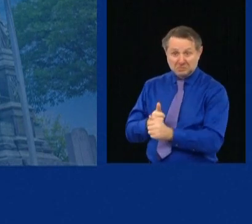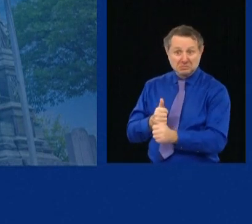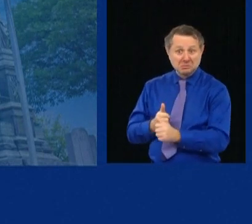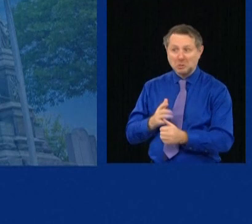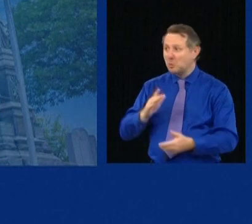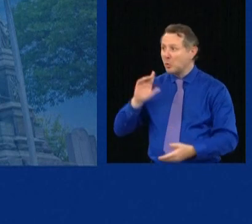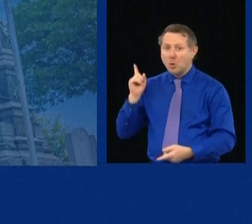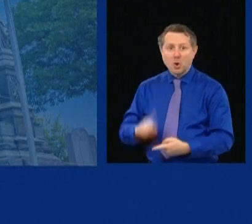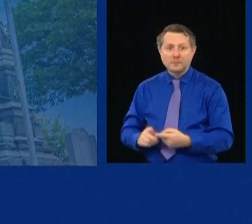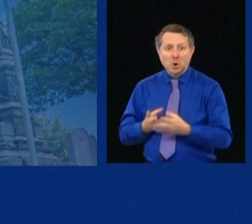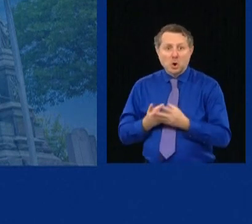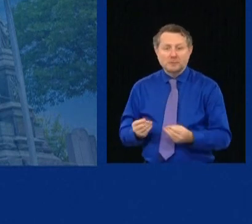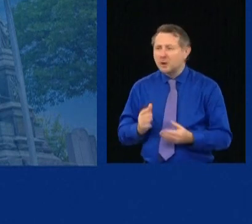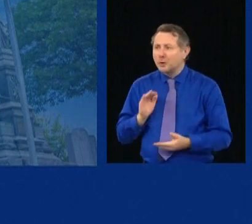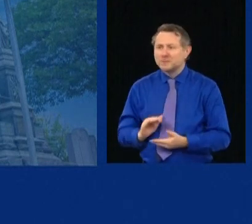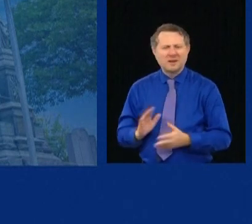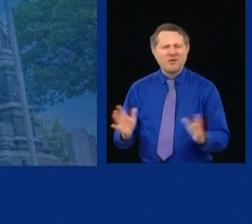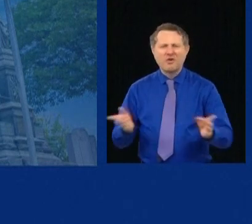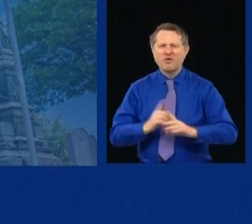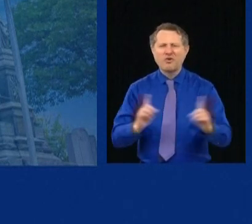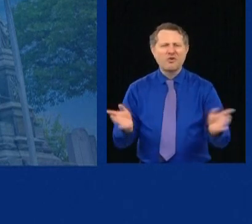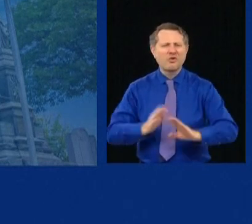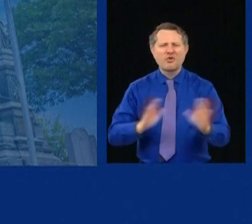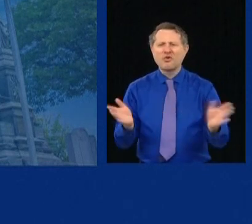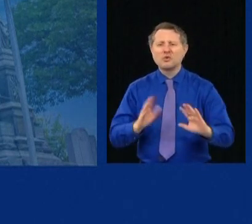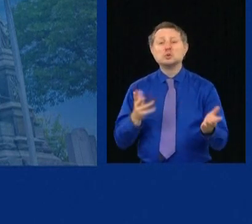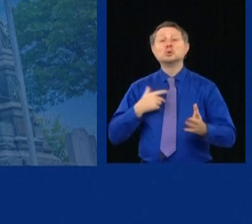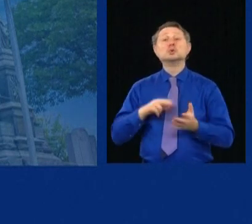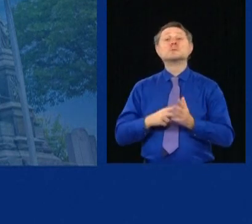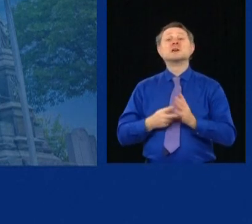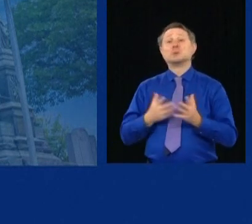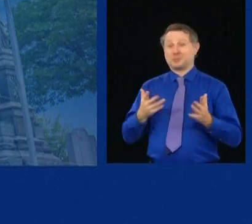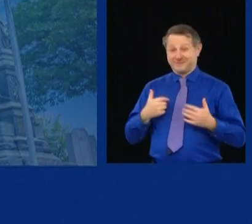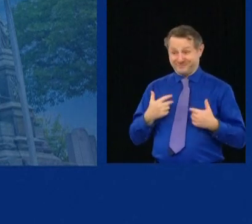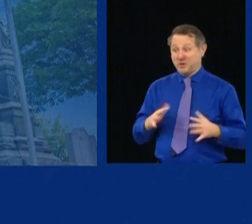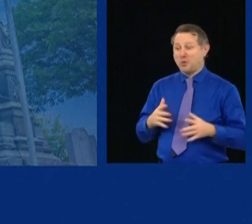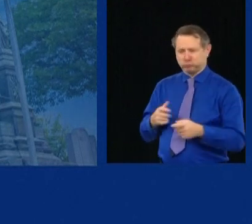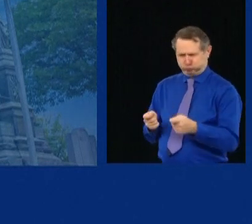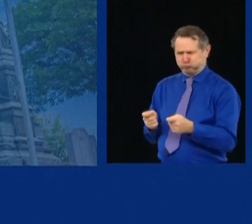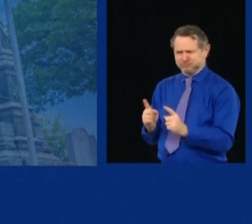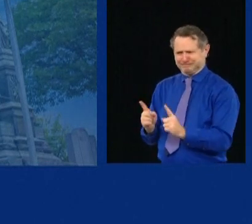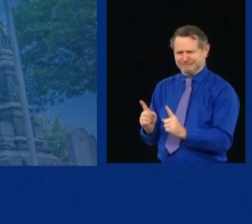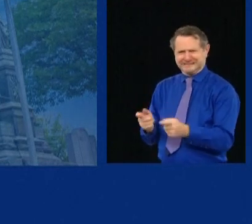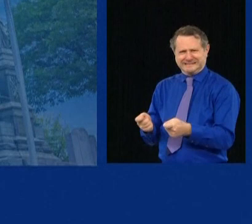DOES NOT MEAN THE PROBLEM HAS GONE AWAY.